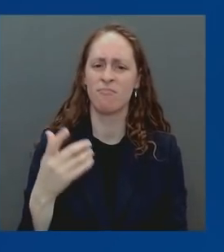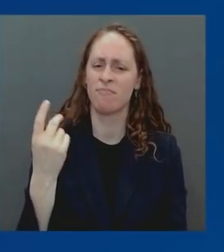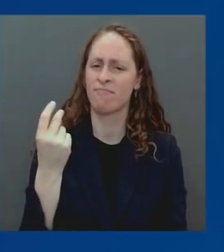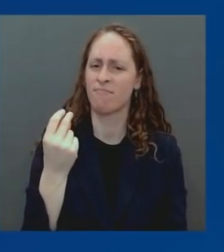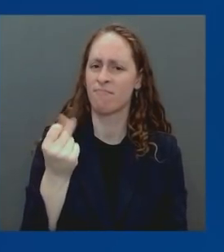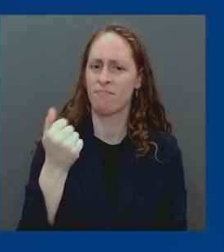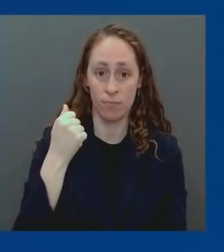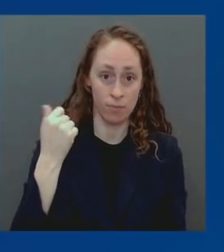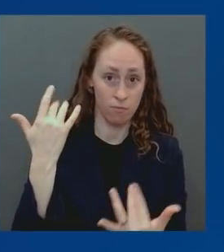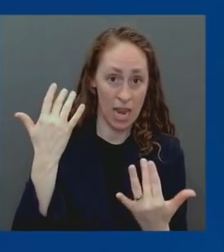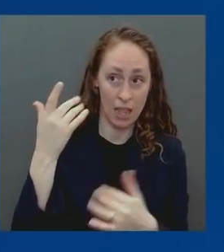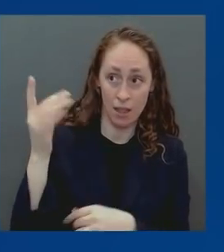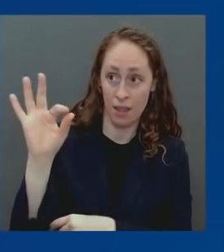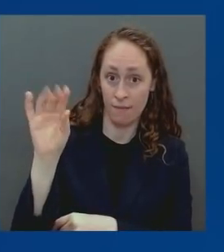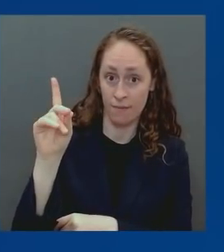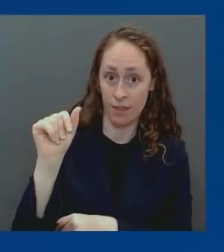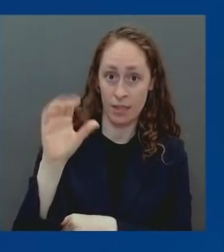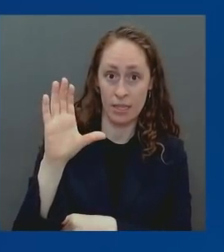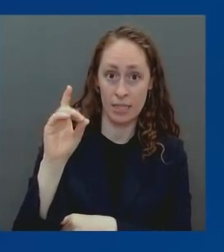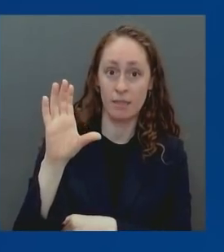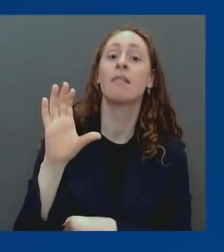With that, let's open it up for some questions. Kevin?